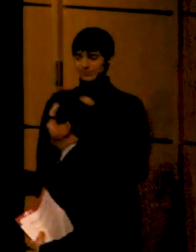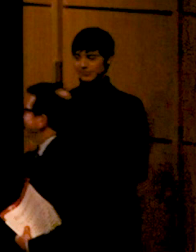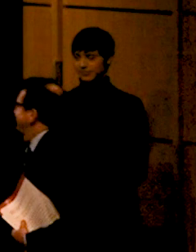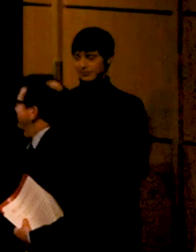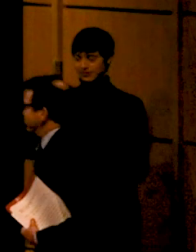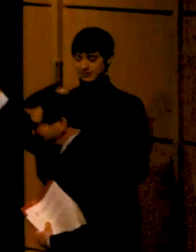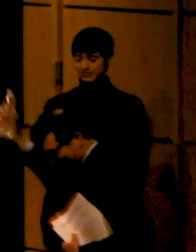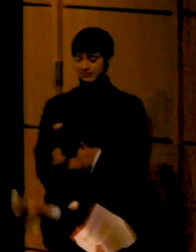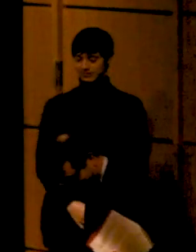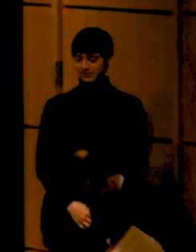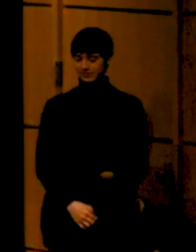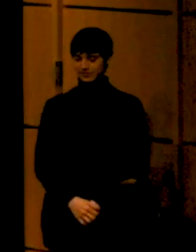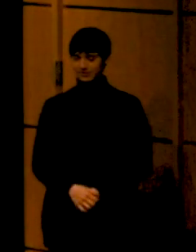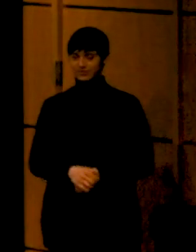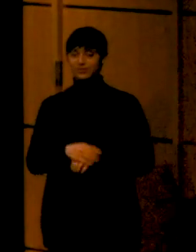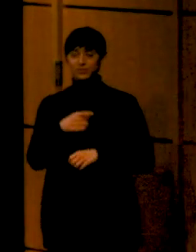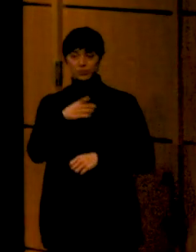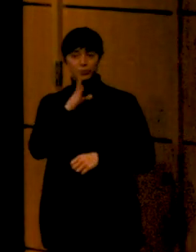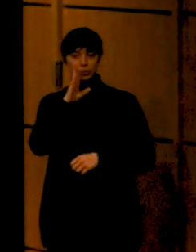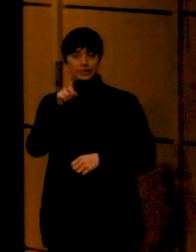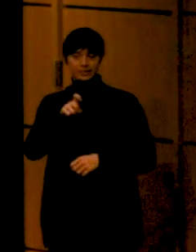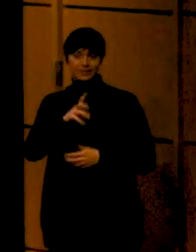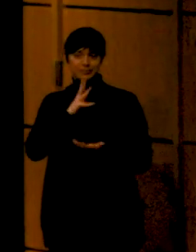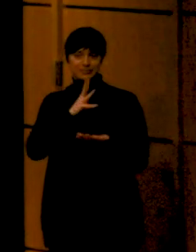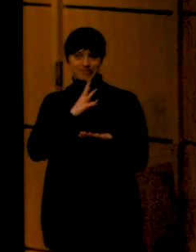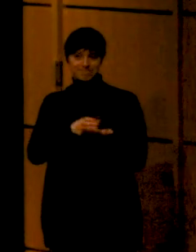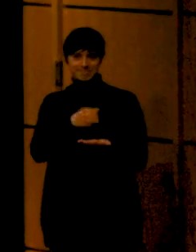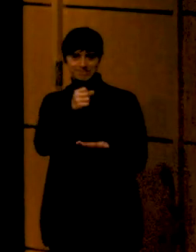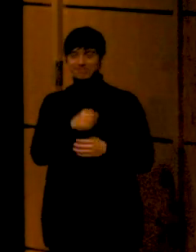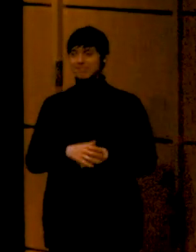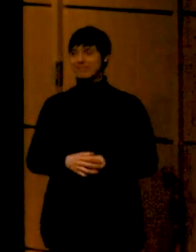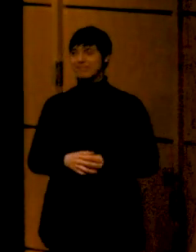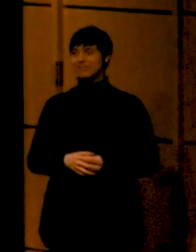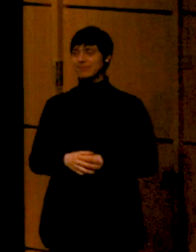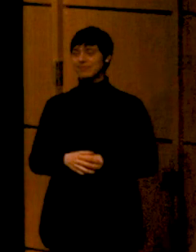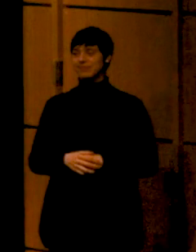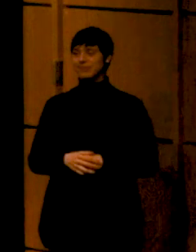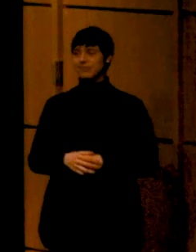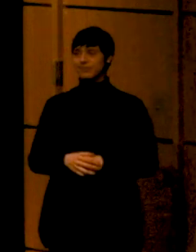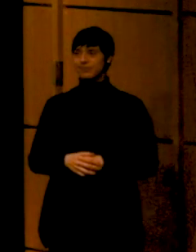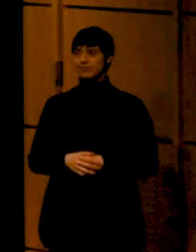Hold on to your hats folks. It is true.